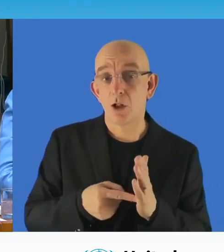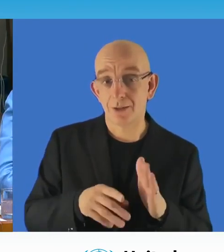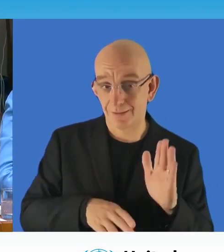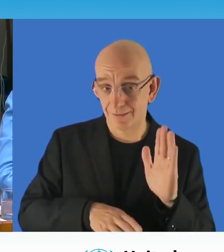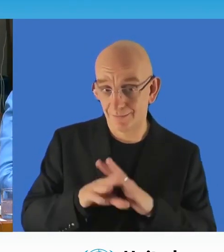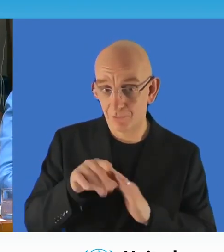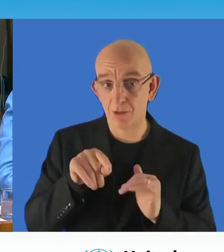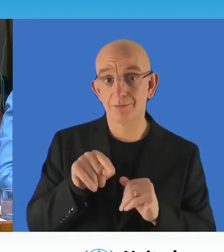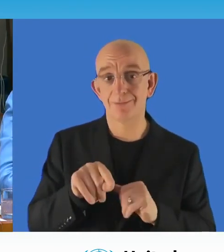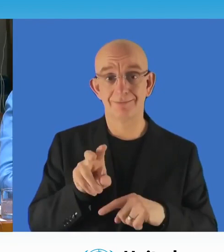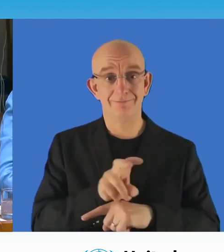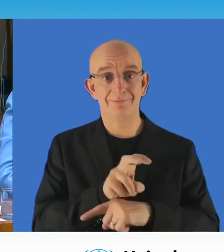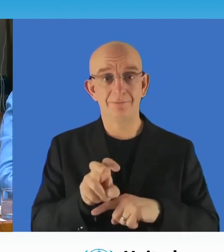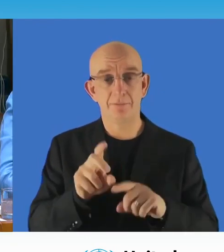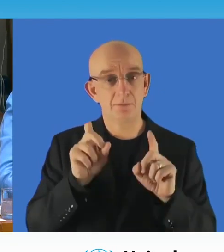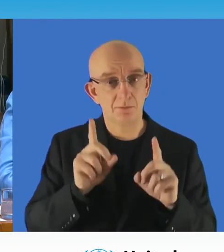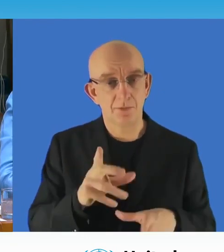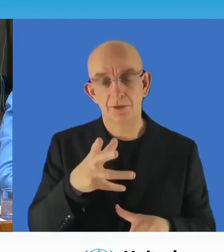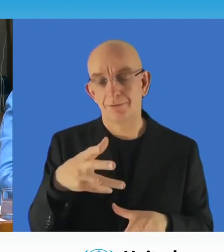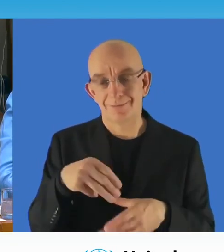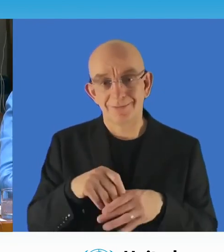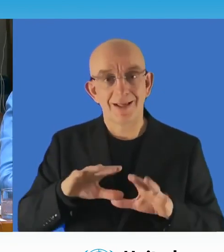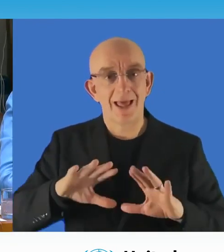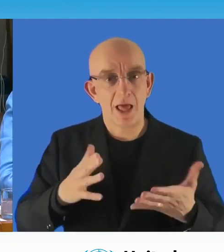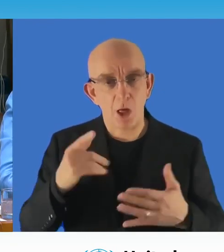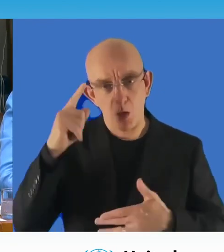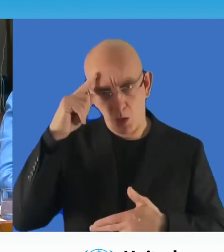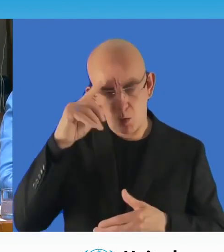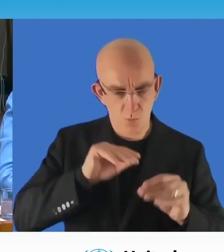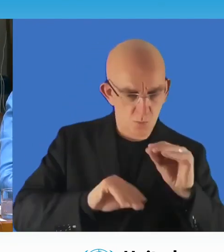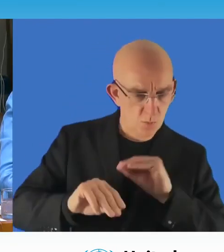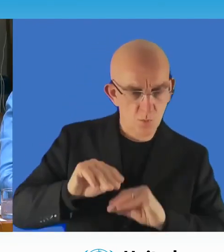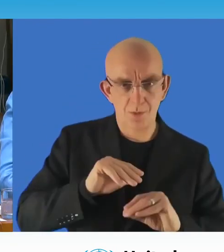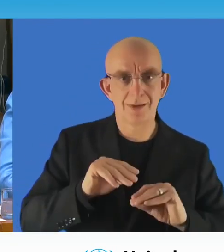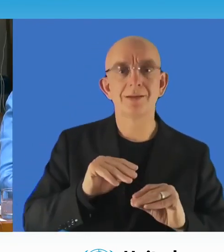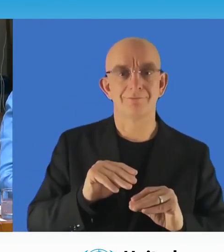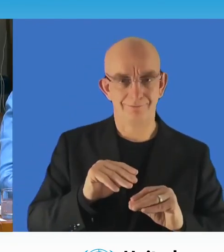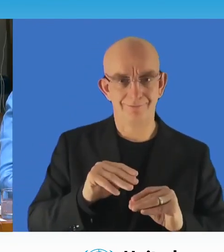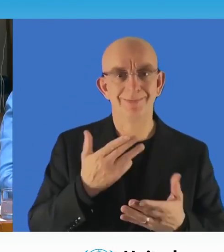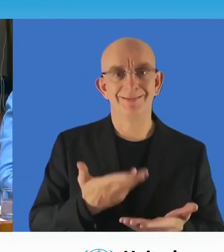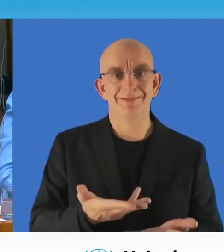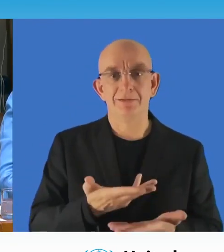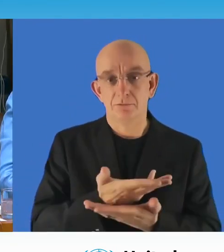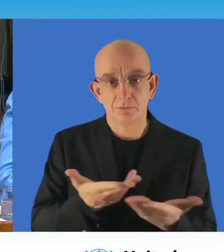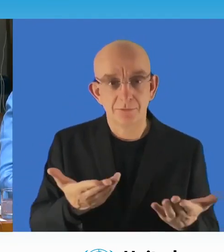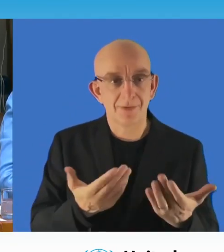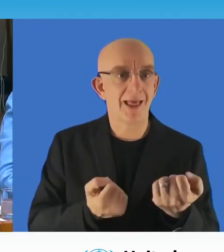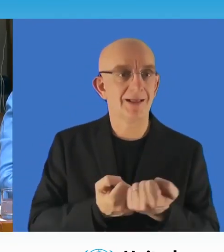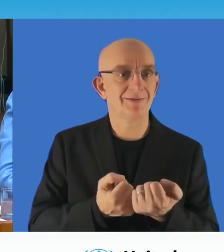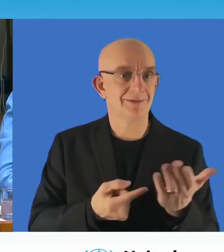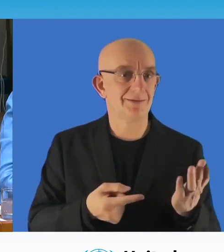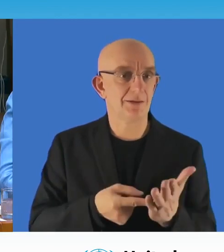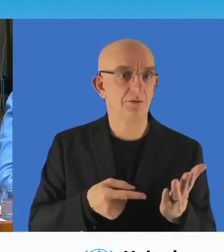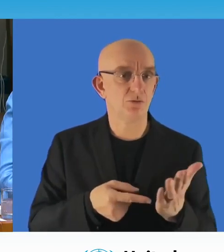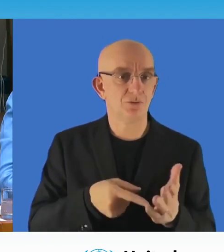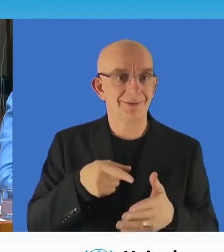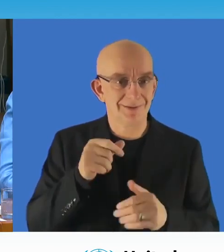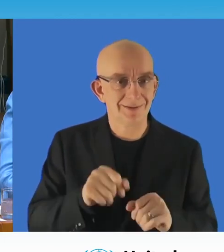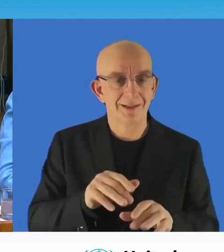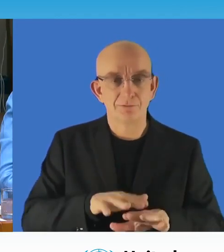assisted technology to National digital public infrastructure or DPI in Bermuda undp supported